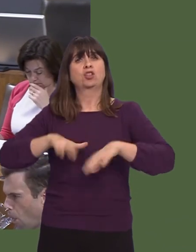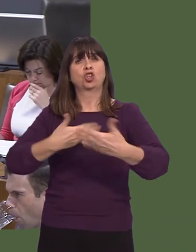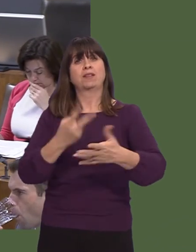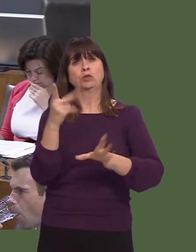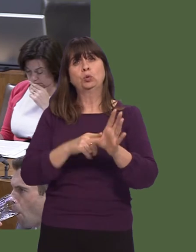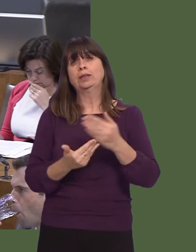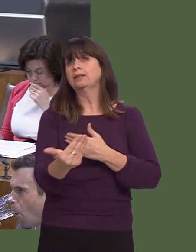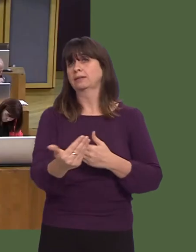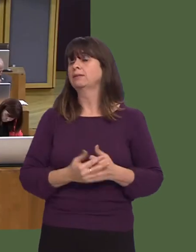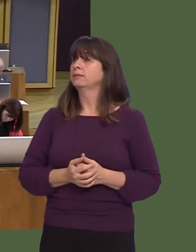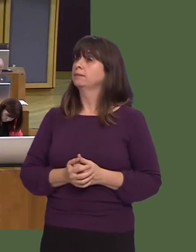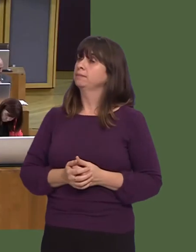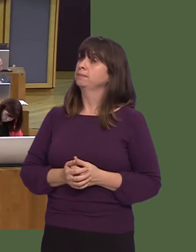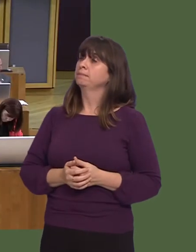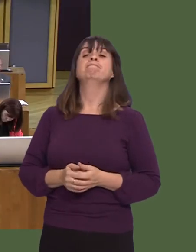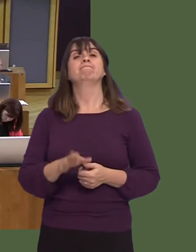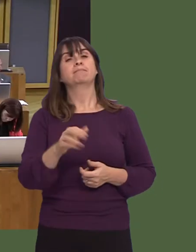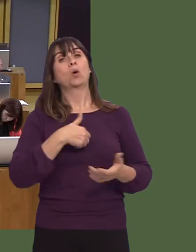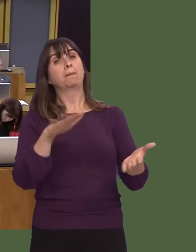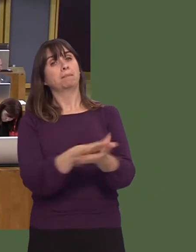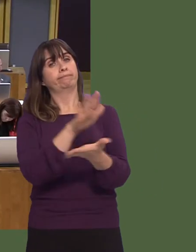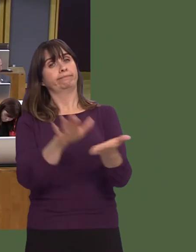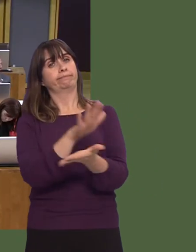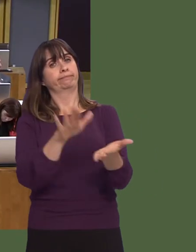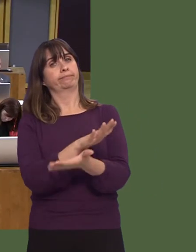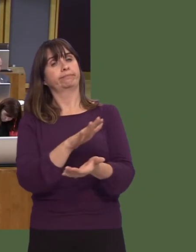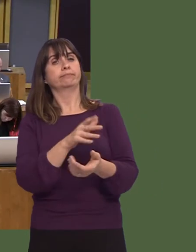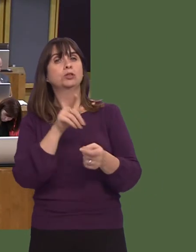Vikki Howells AM: First Minister, I'm really glad that supporting innovative ways of delivering